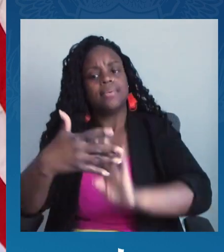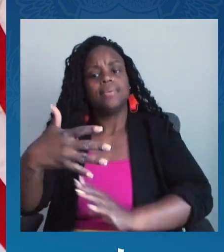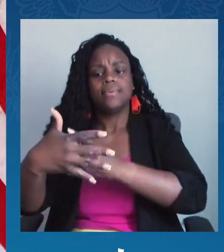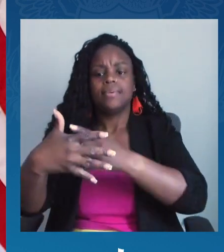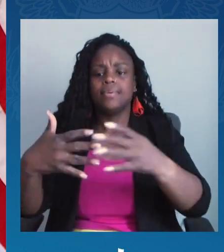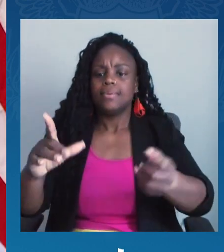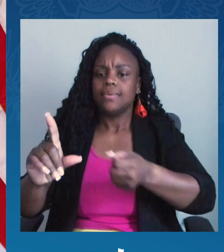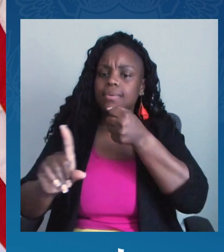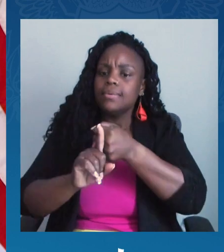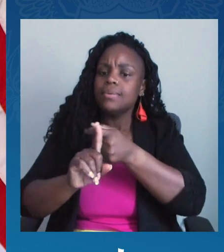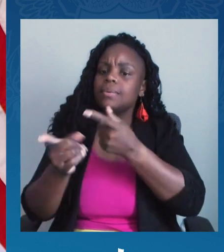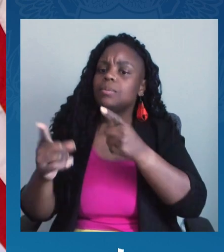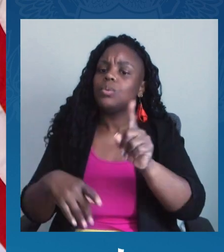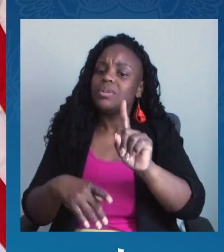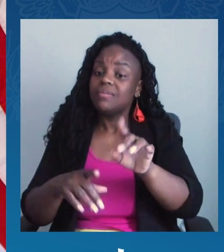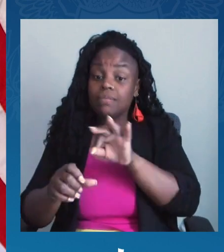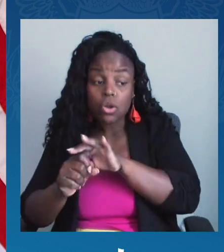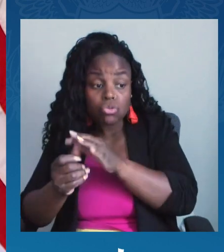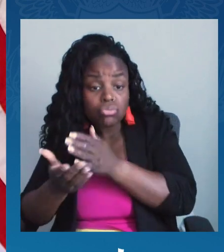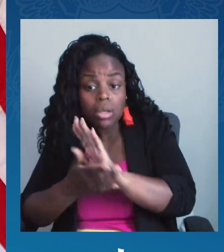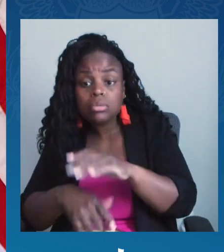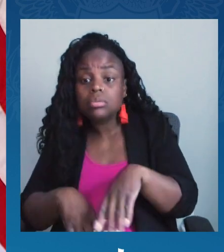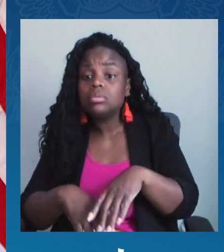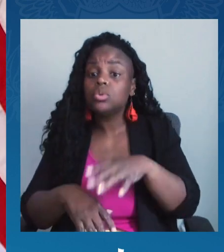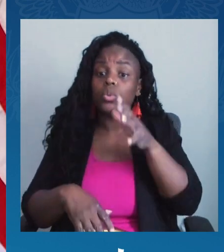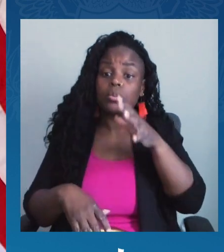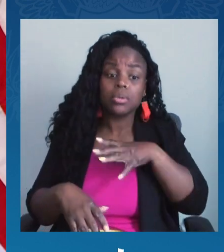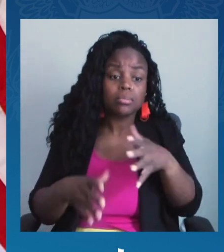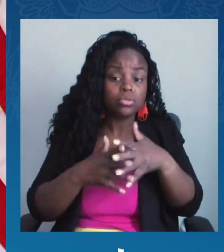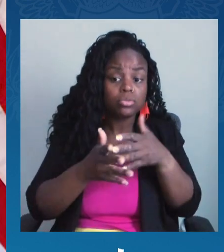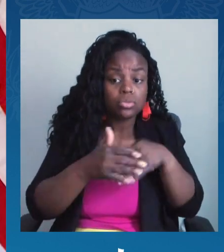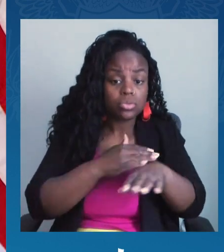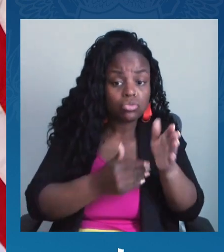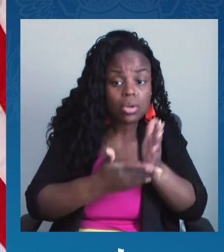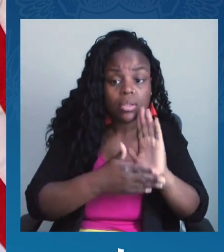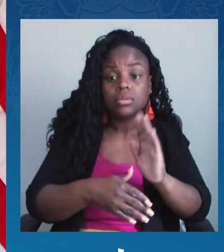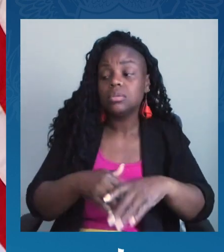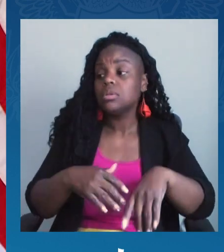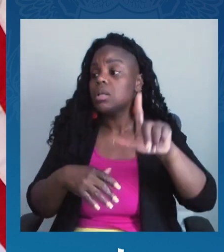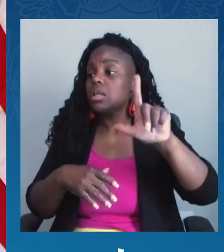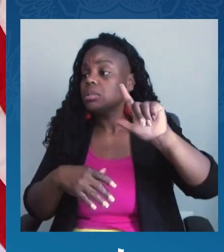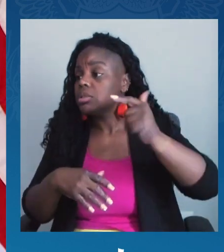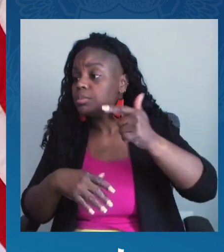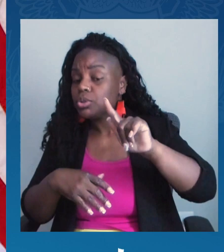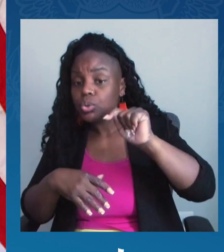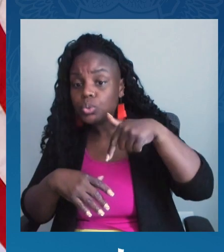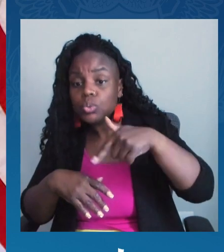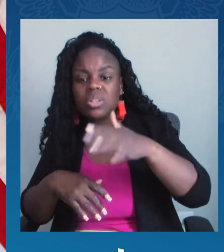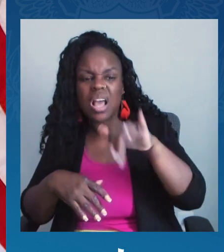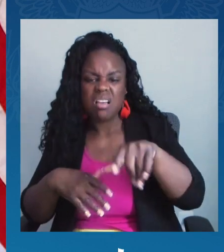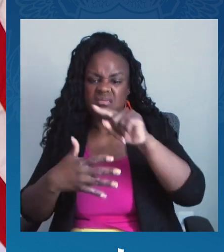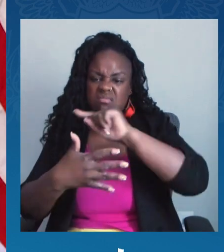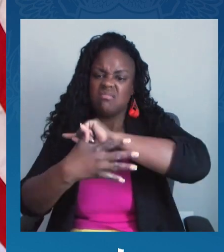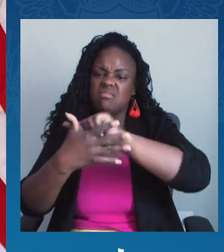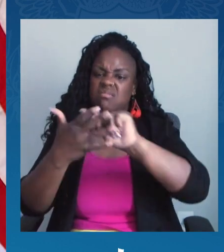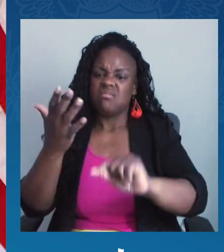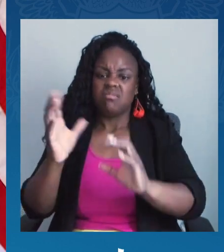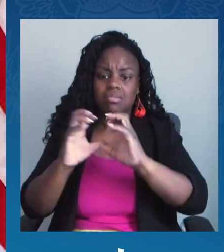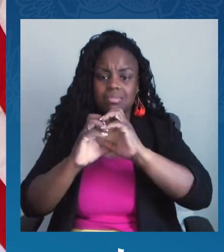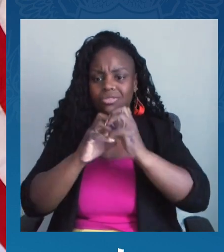women's reproductive rights, LGBTQ rights. And of course, there was a huge intersection. But the other point is this.